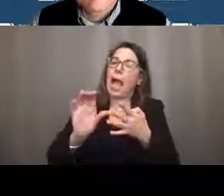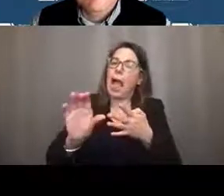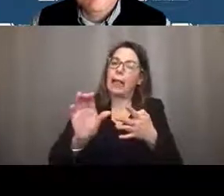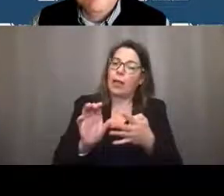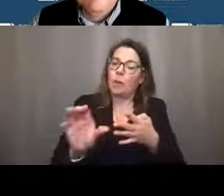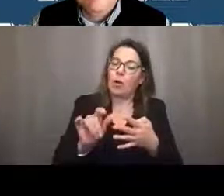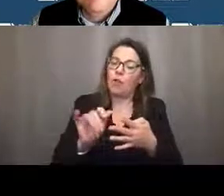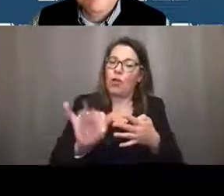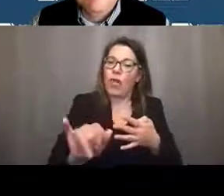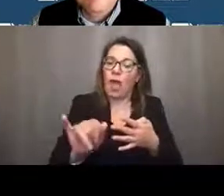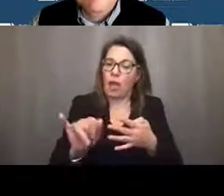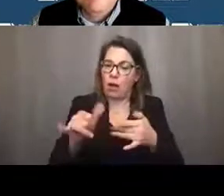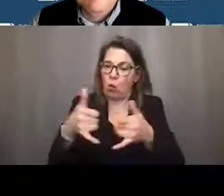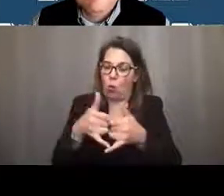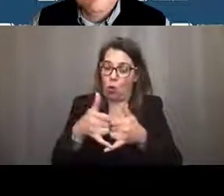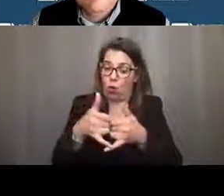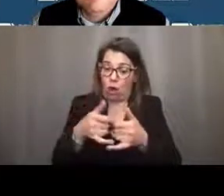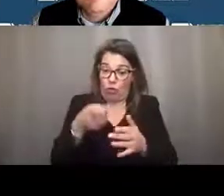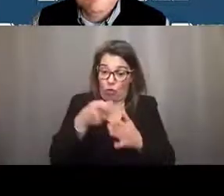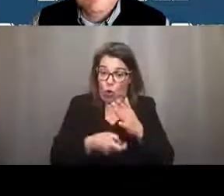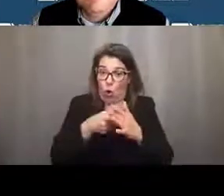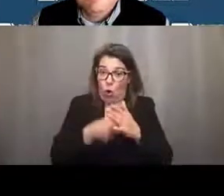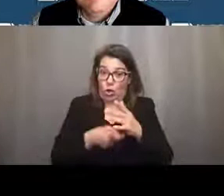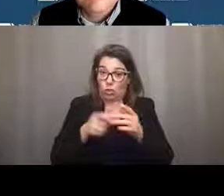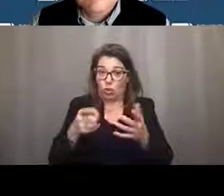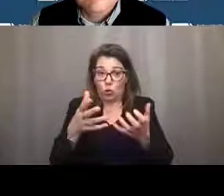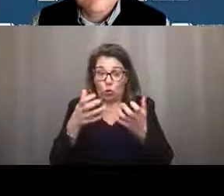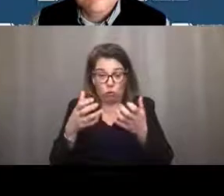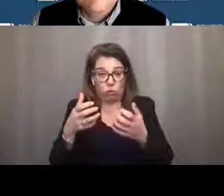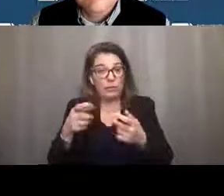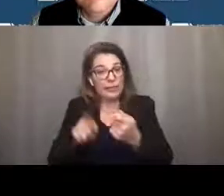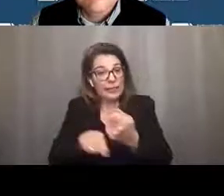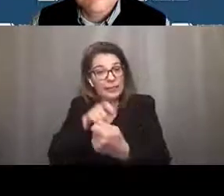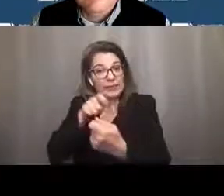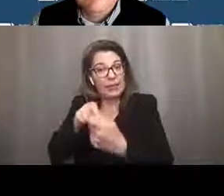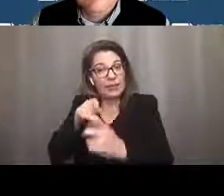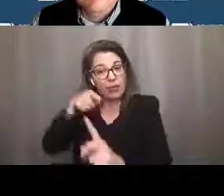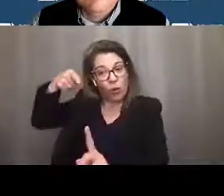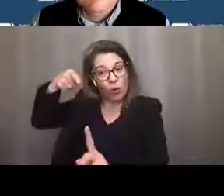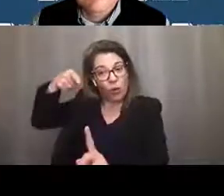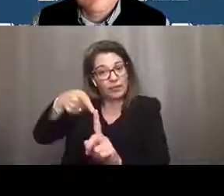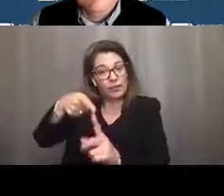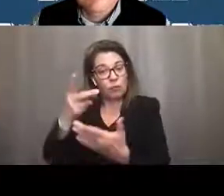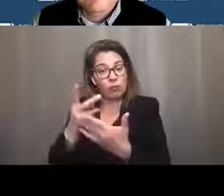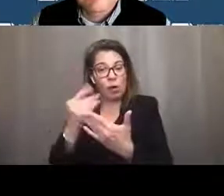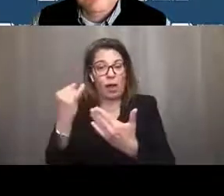So in other words, are the costs you're trying to charge specific to this project and you could identify them